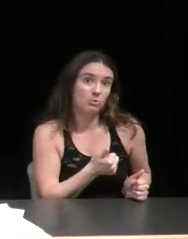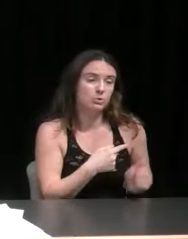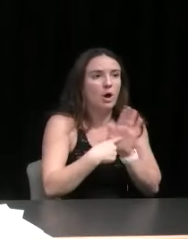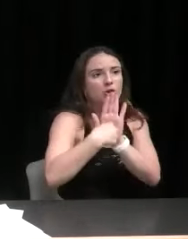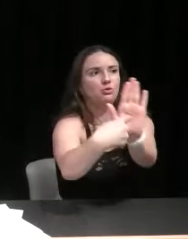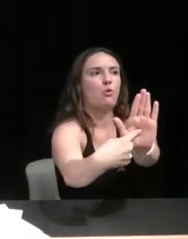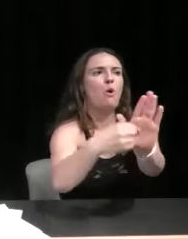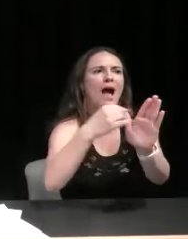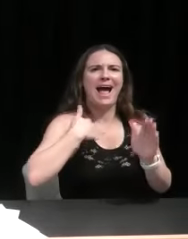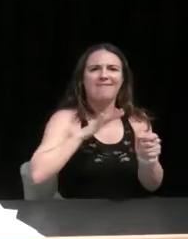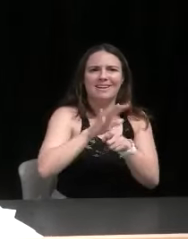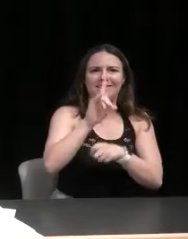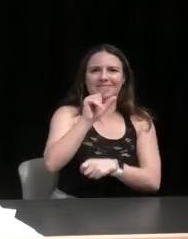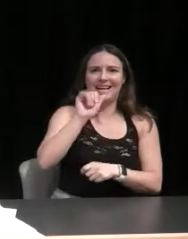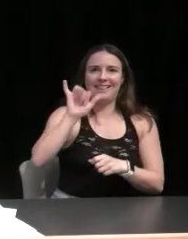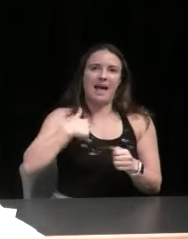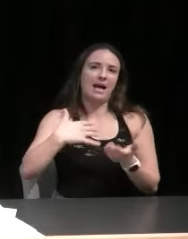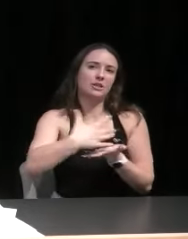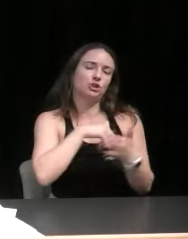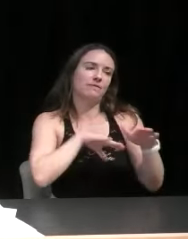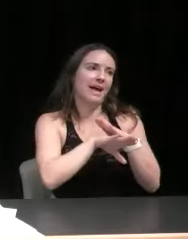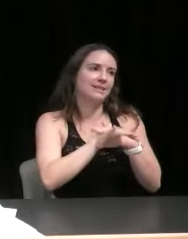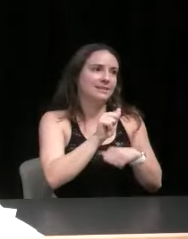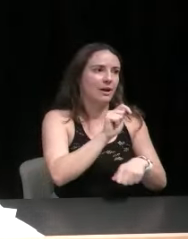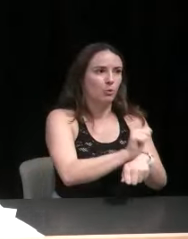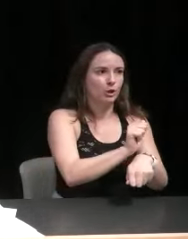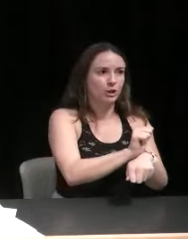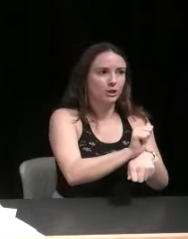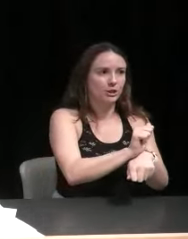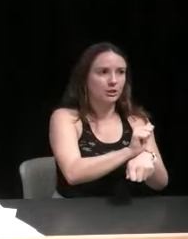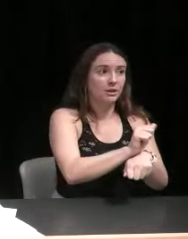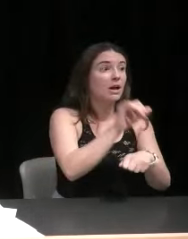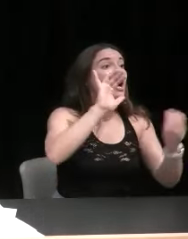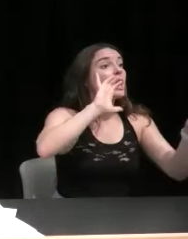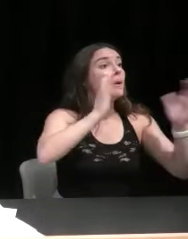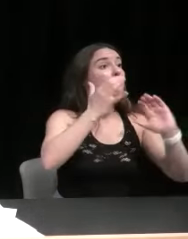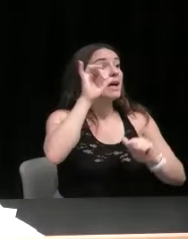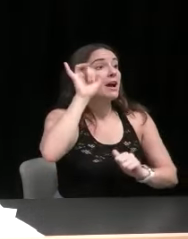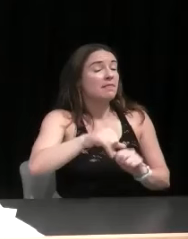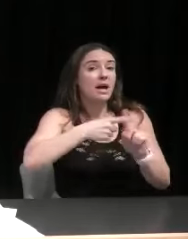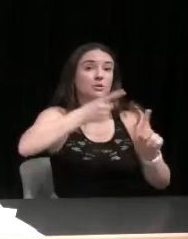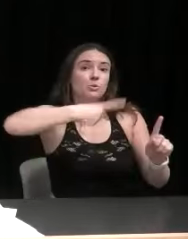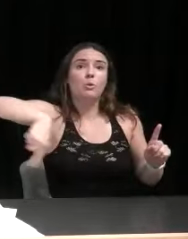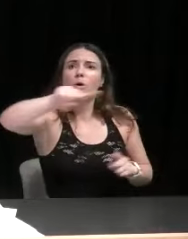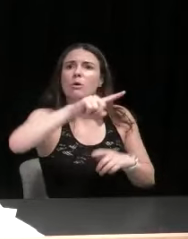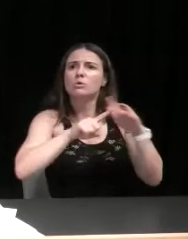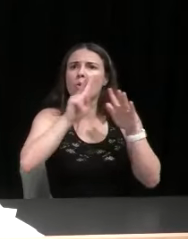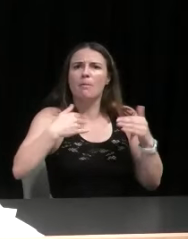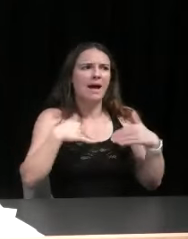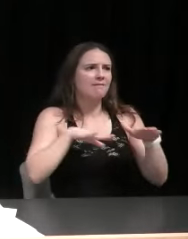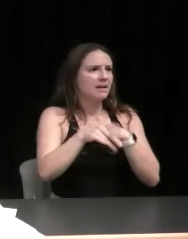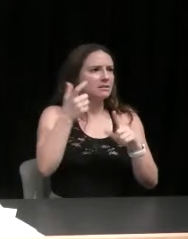interpreter or not so that I could prove that I had enough data to deserve access at work compare